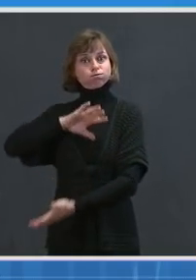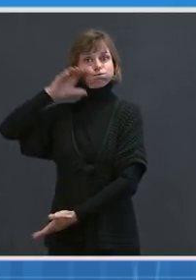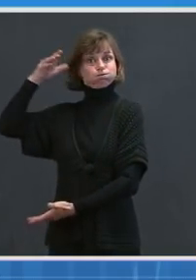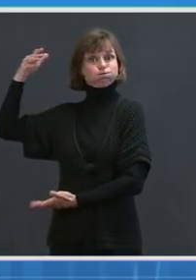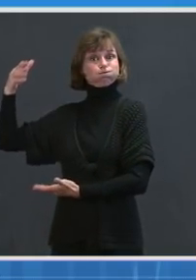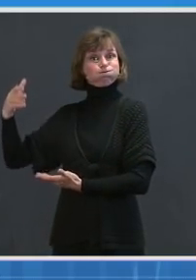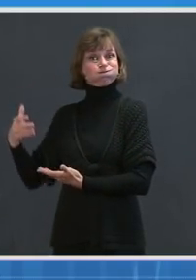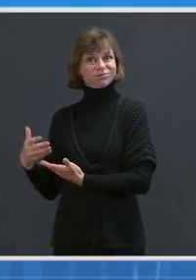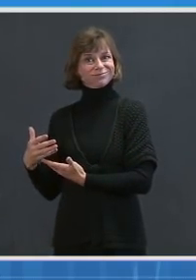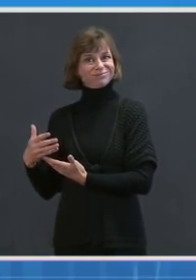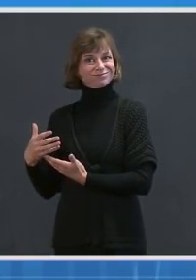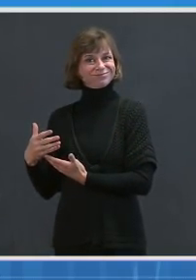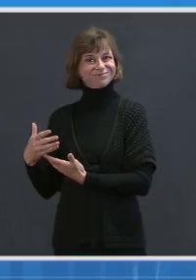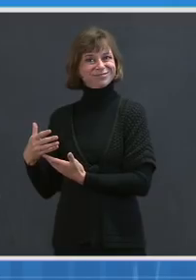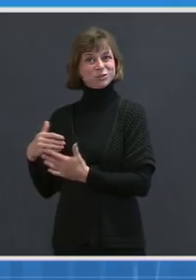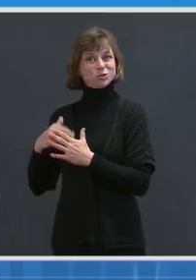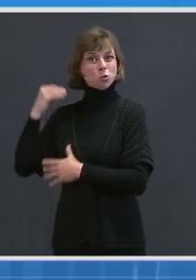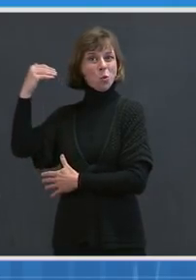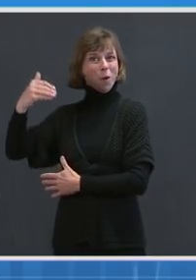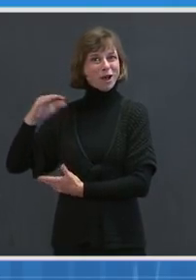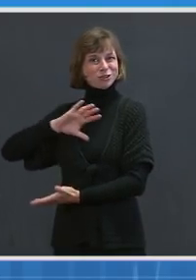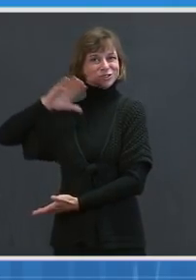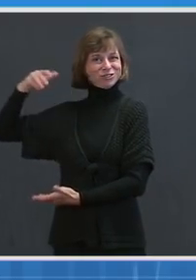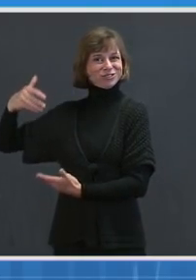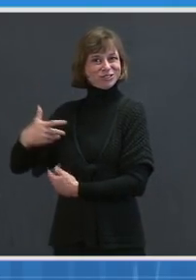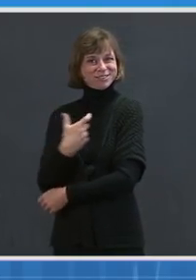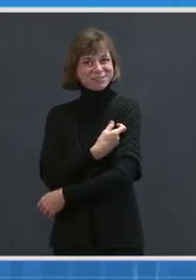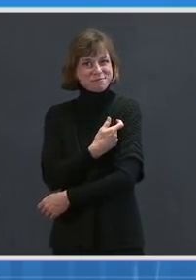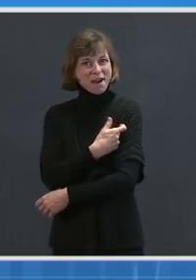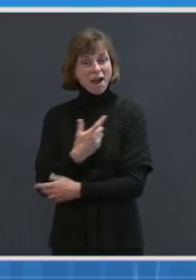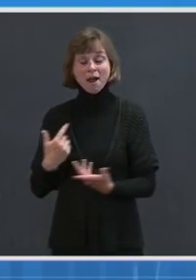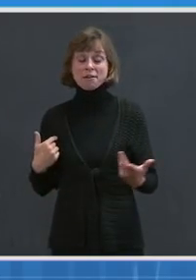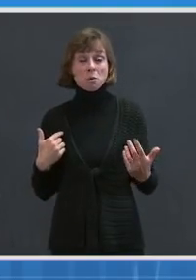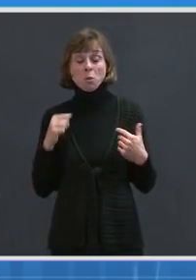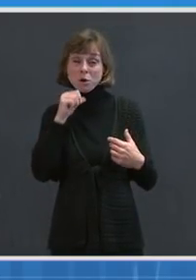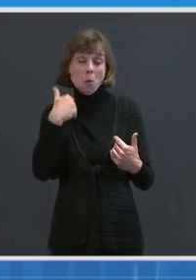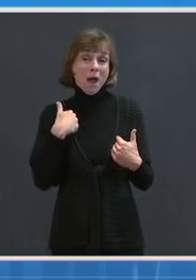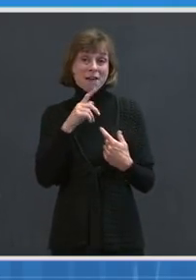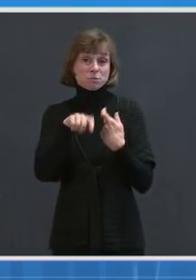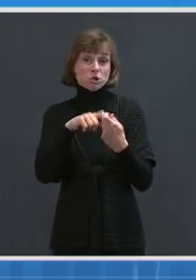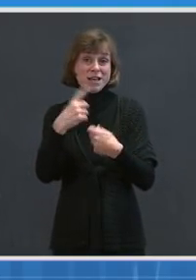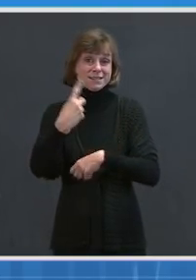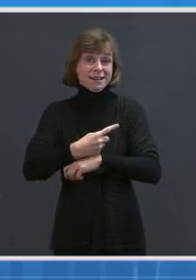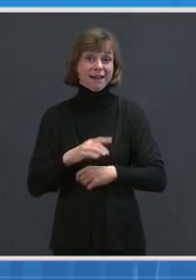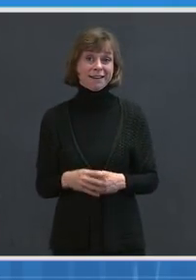And I think the best way to answer that question is not with a precise date, but the fact that it's not a switch that flips,